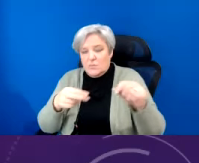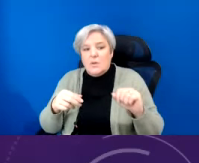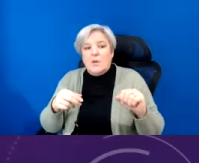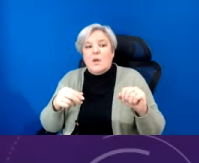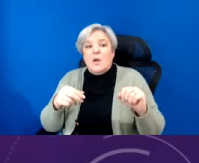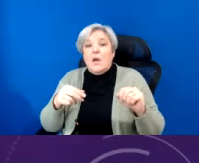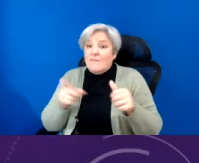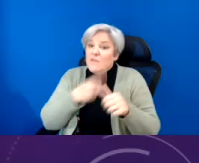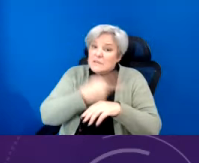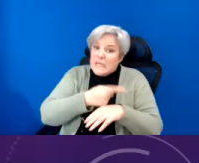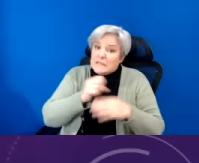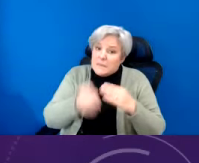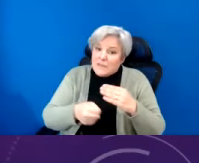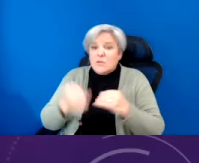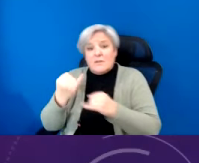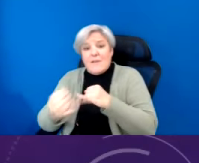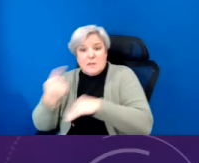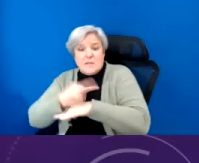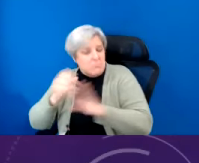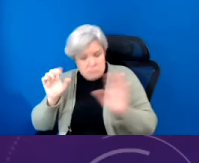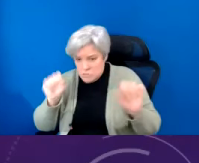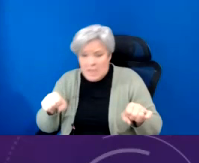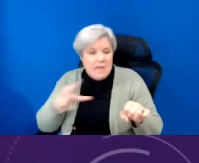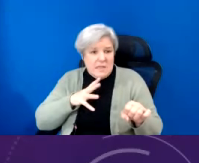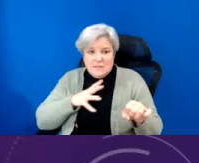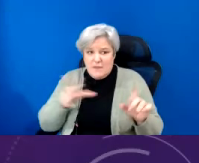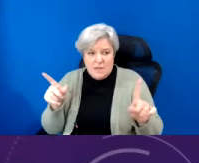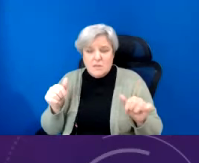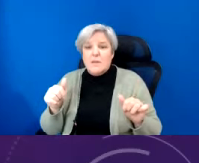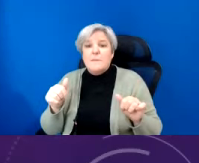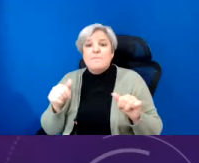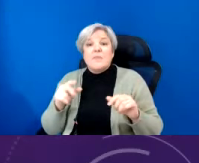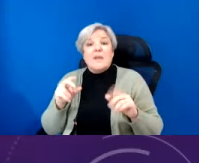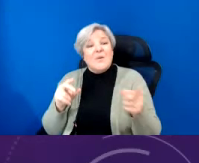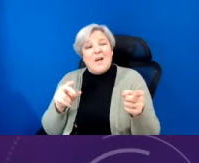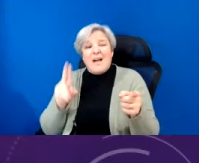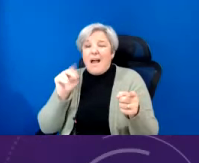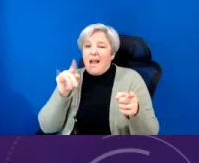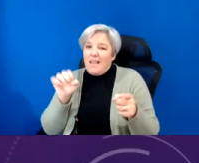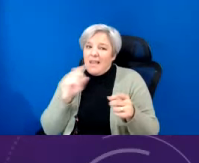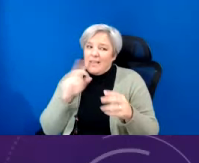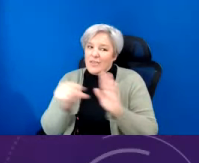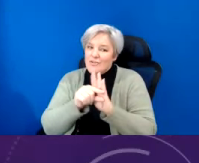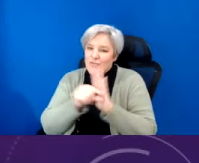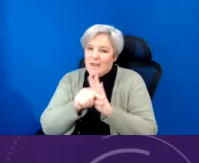of the semester and final day of the semester. Now, unless the grades report or the attendance report